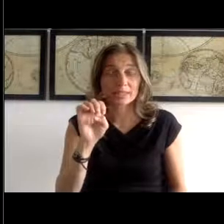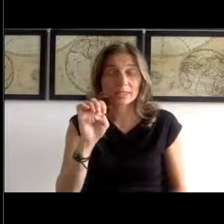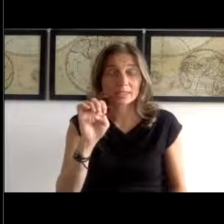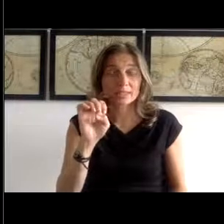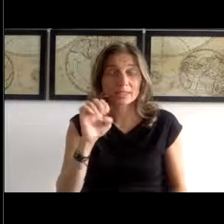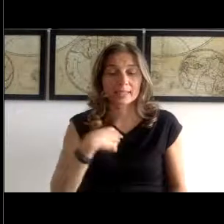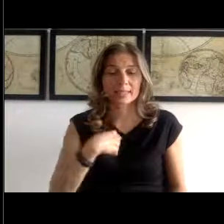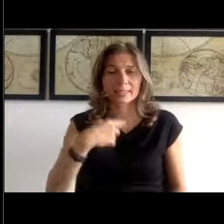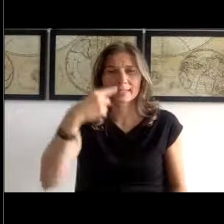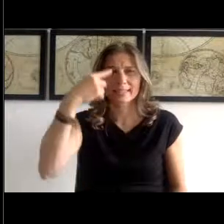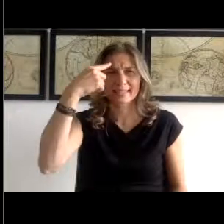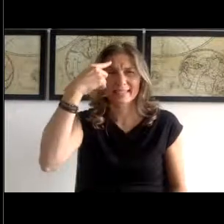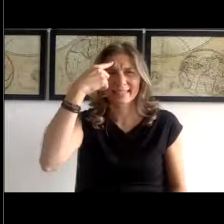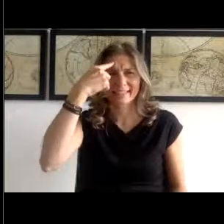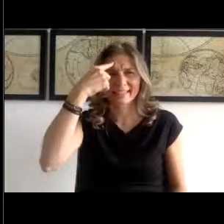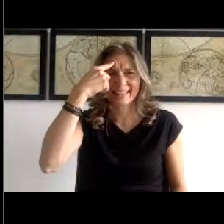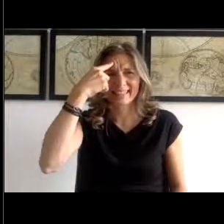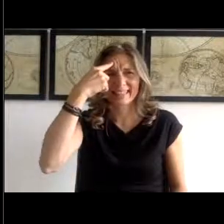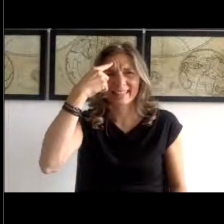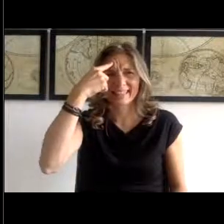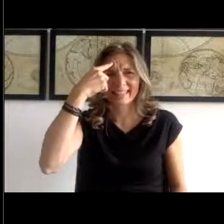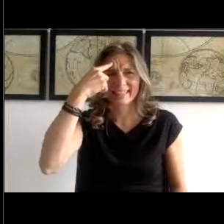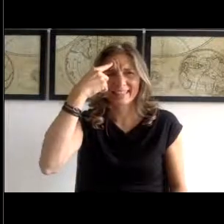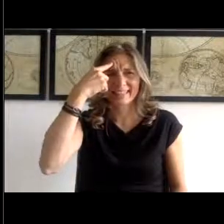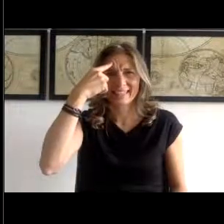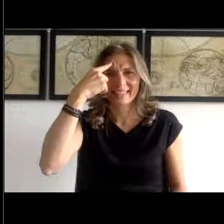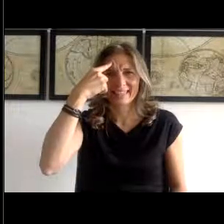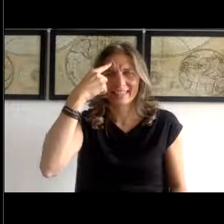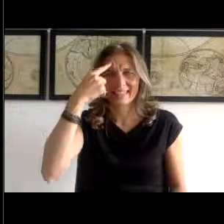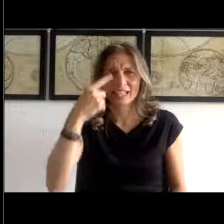I like this example very much. I am going to read it out loud.